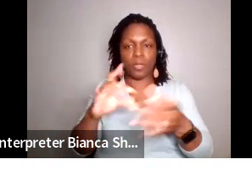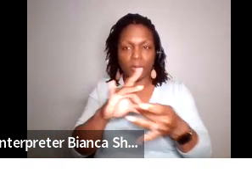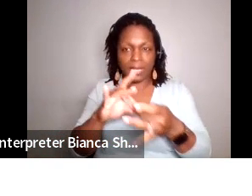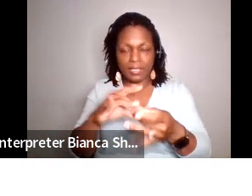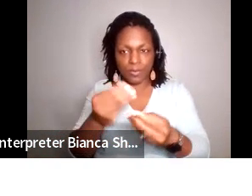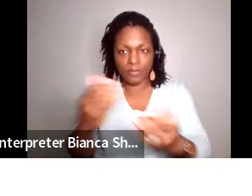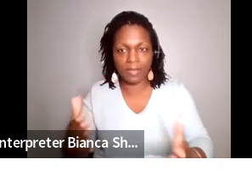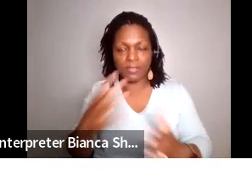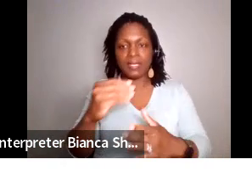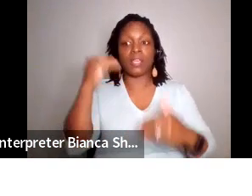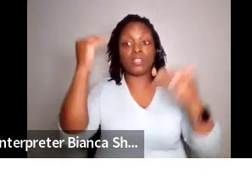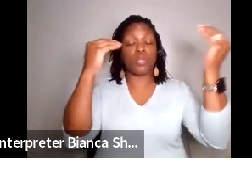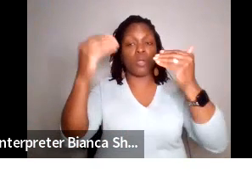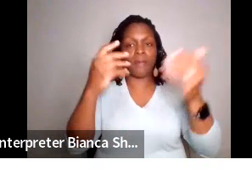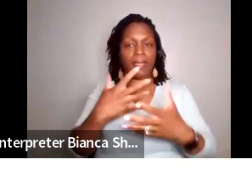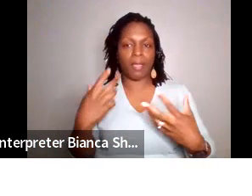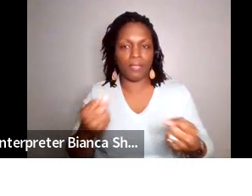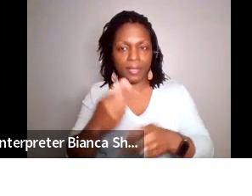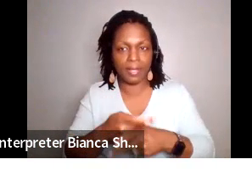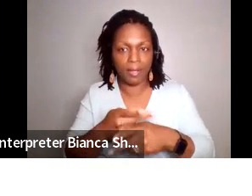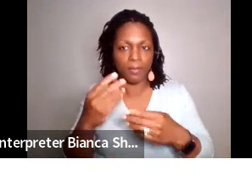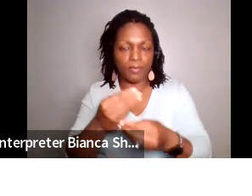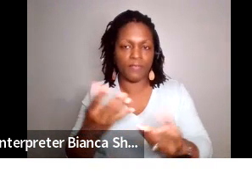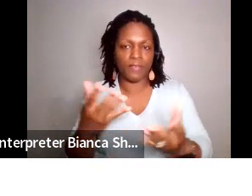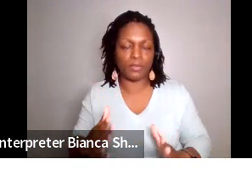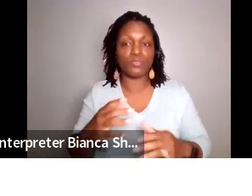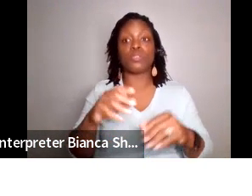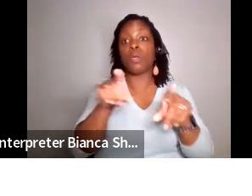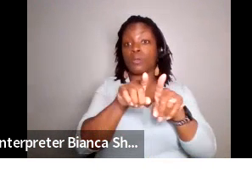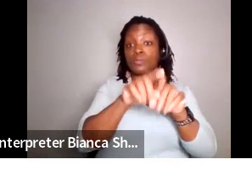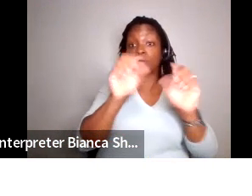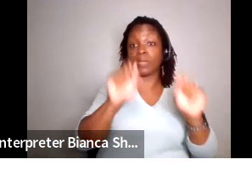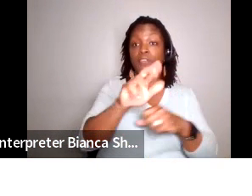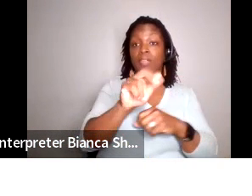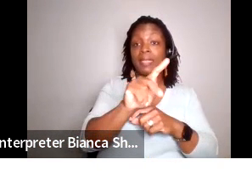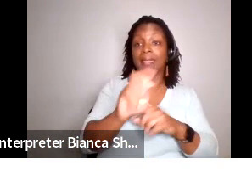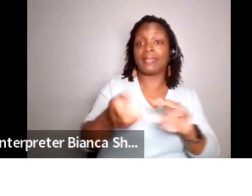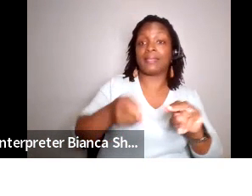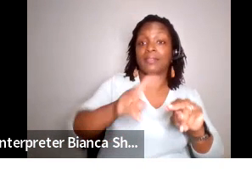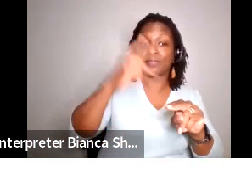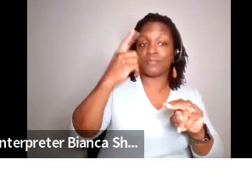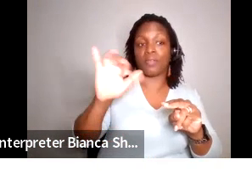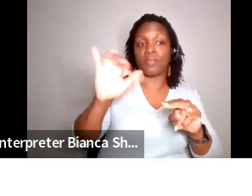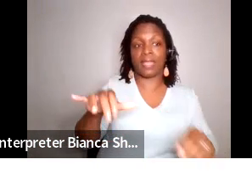Day healthcare providers we're also able to do a rate increase for make monitored in-home, caregiving.